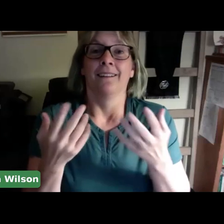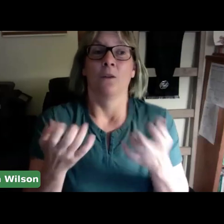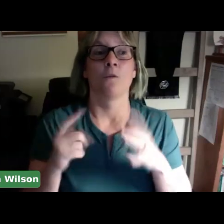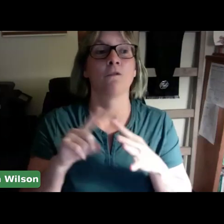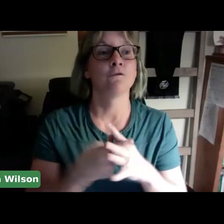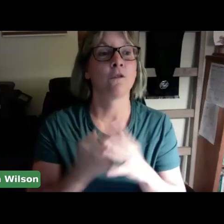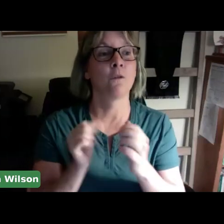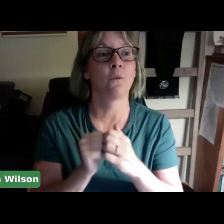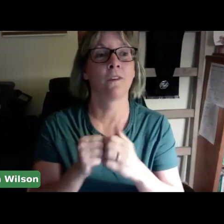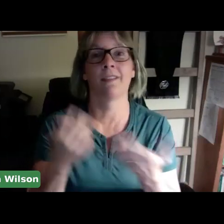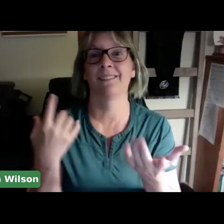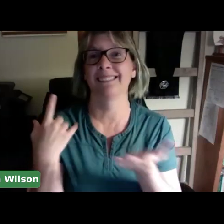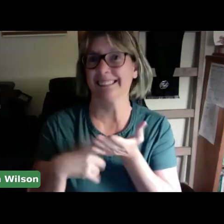and that's kind of the end goal here.